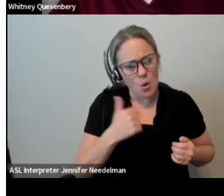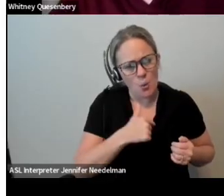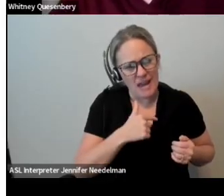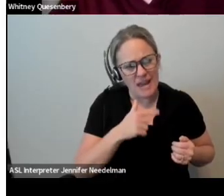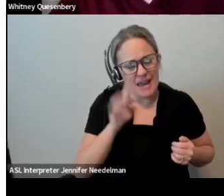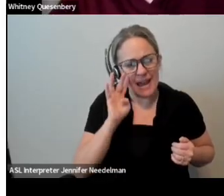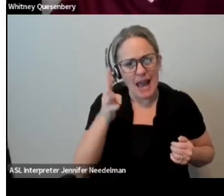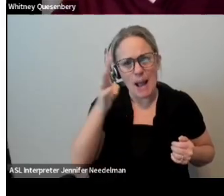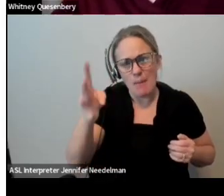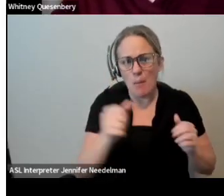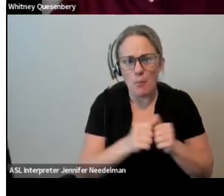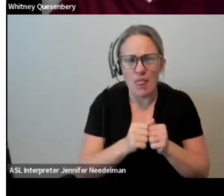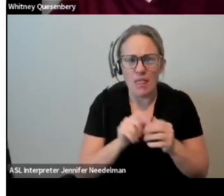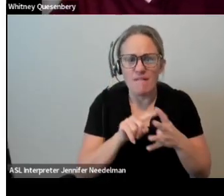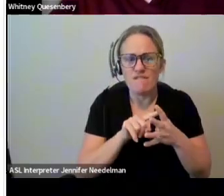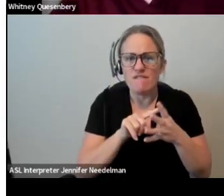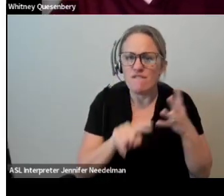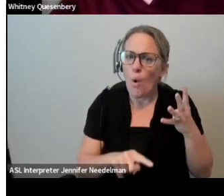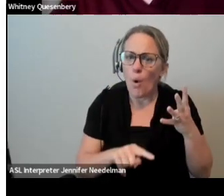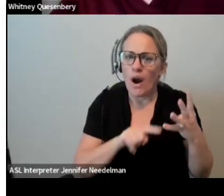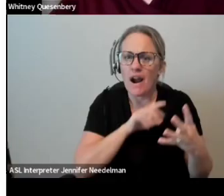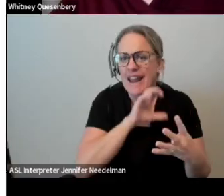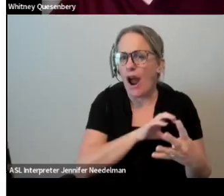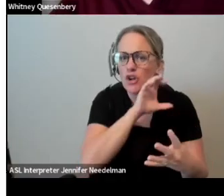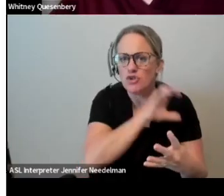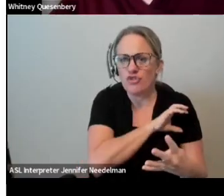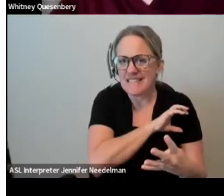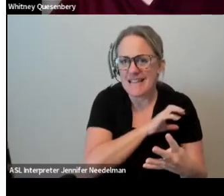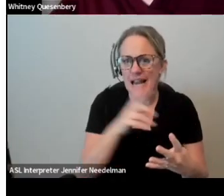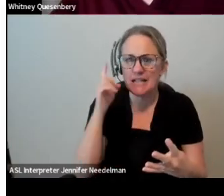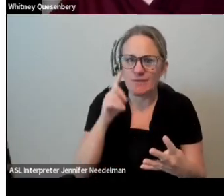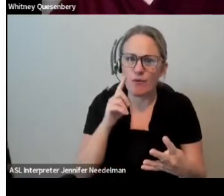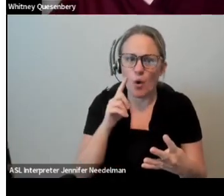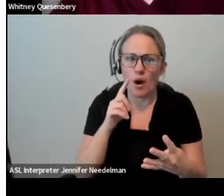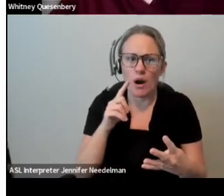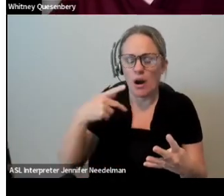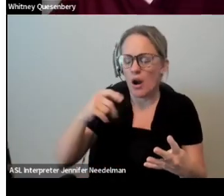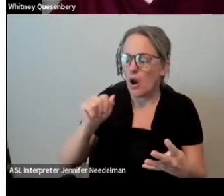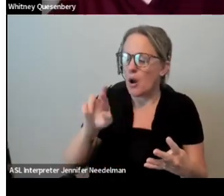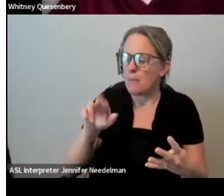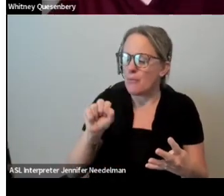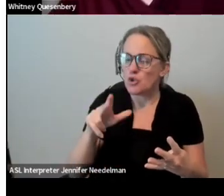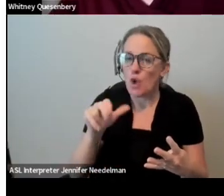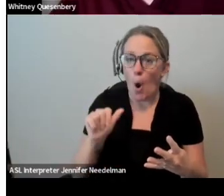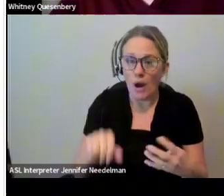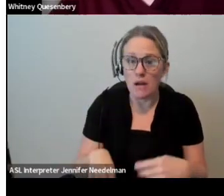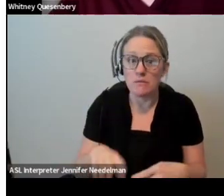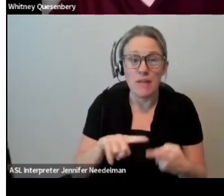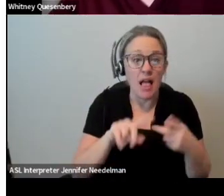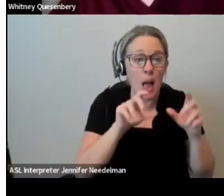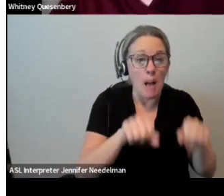with these four characteristics for personas, not that they should represent your ability, your aptitude and your attitude.